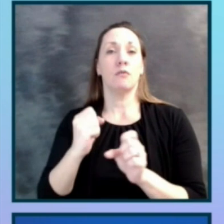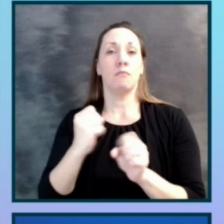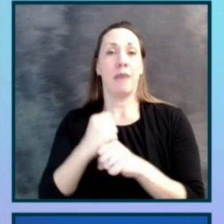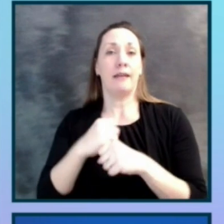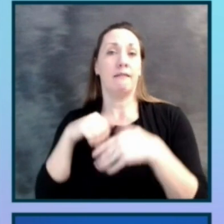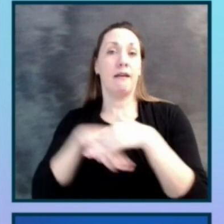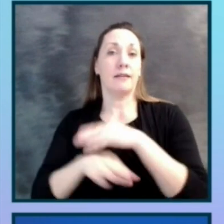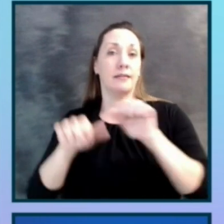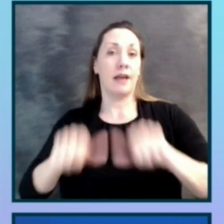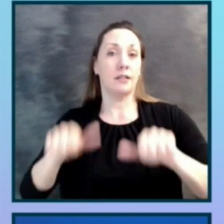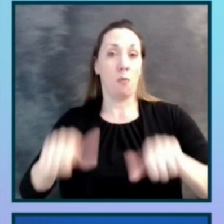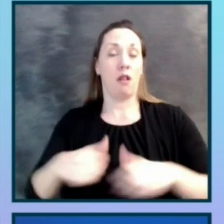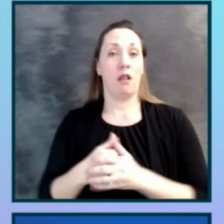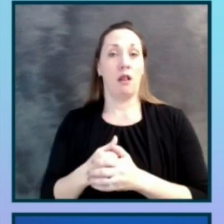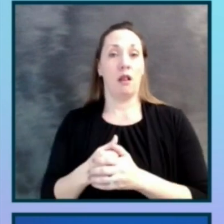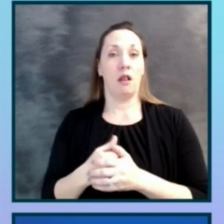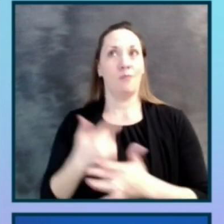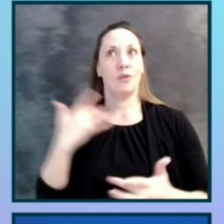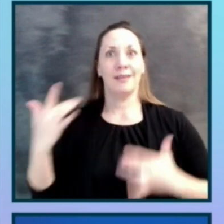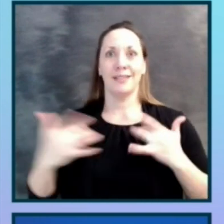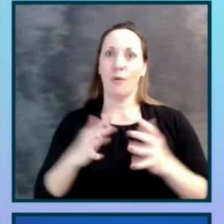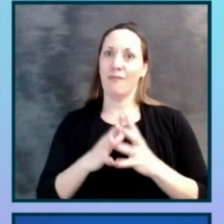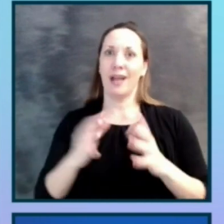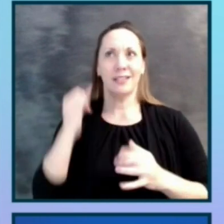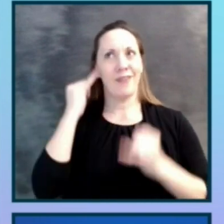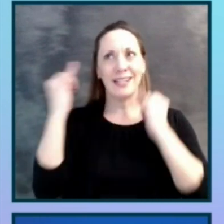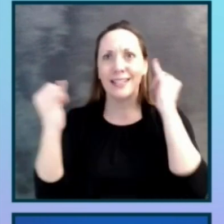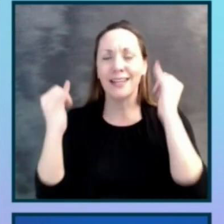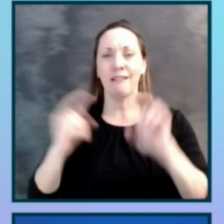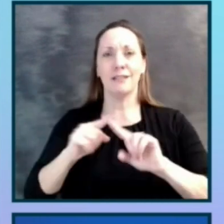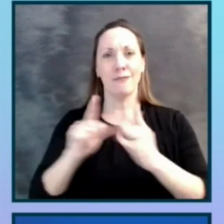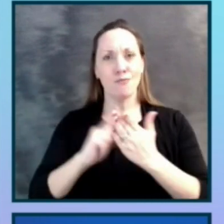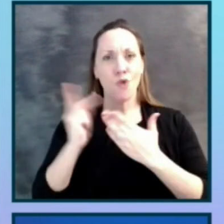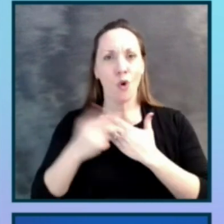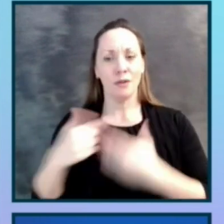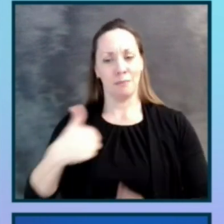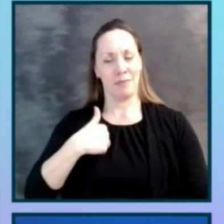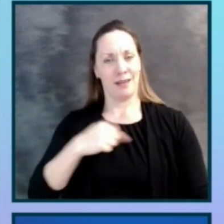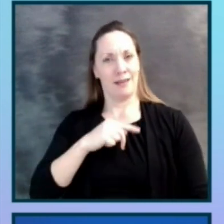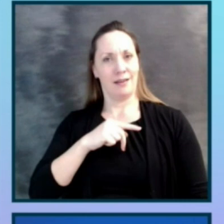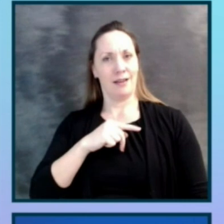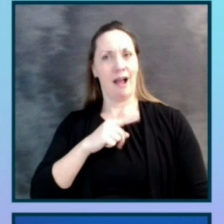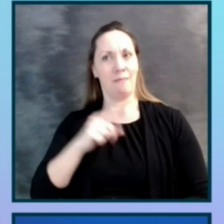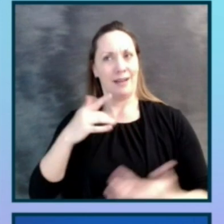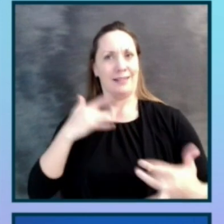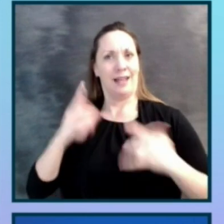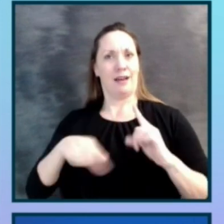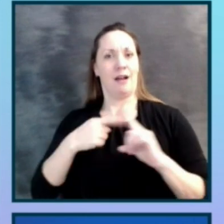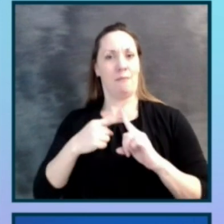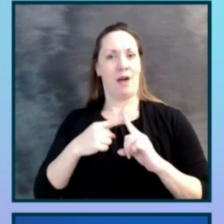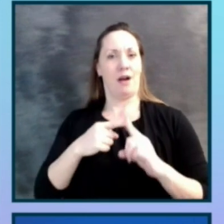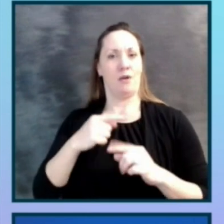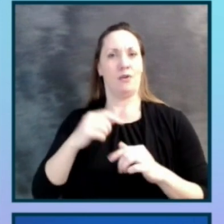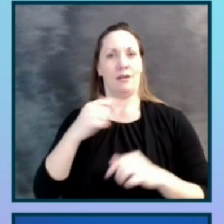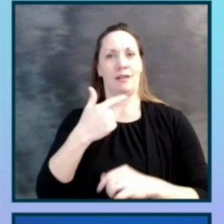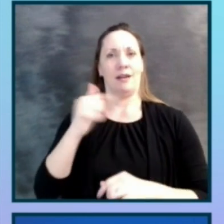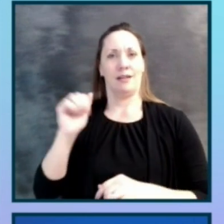We have lots of different ideas and programs. Personally, I'm really excited by the GAAD pledge, which is where open source frameworks take a pledge